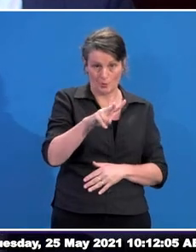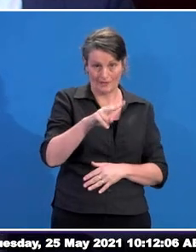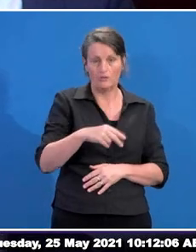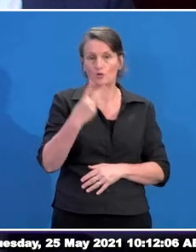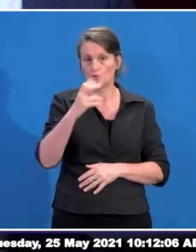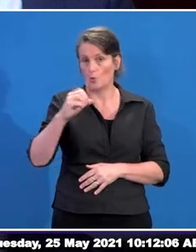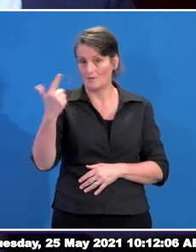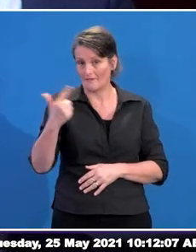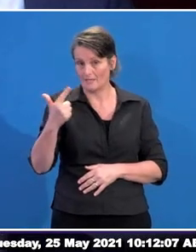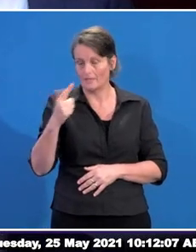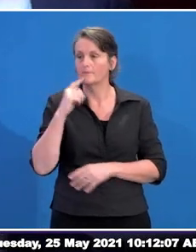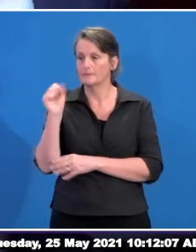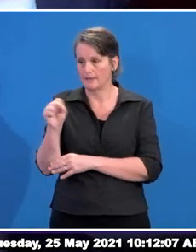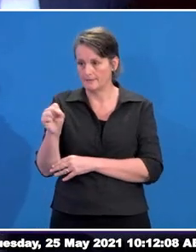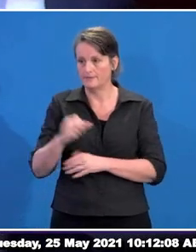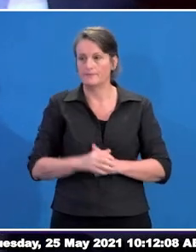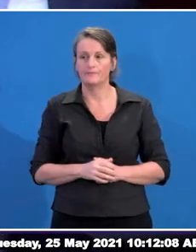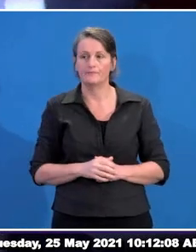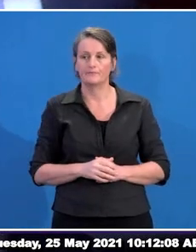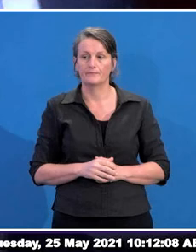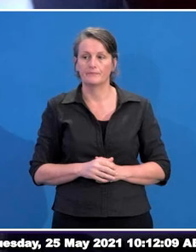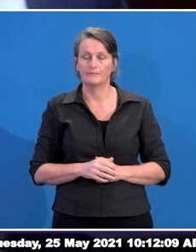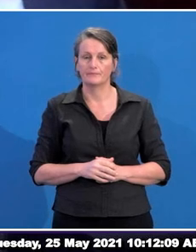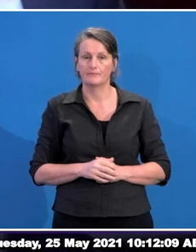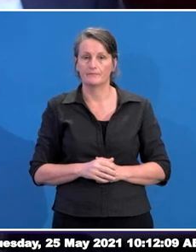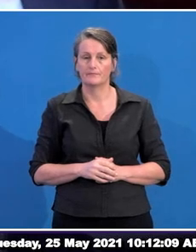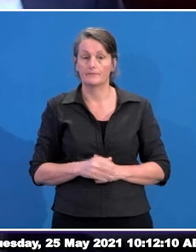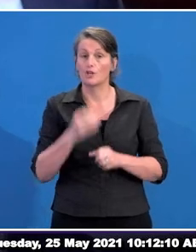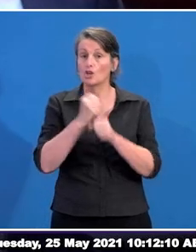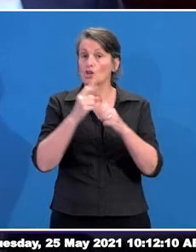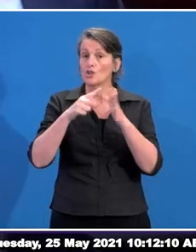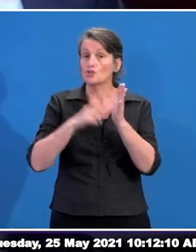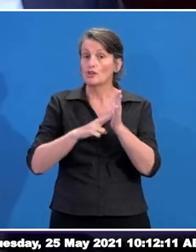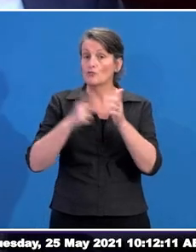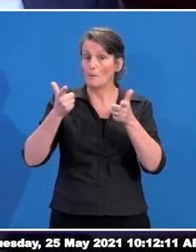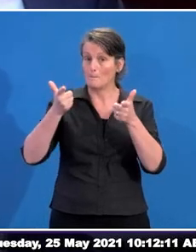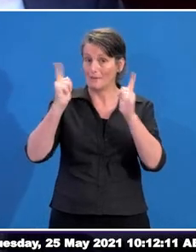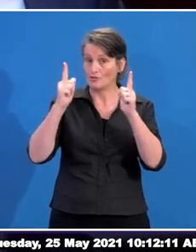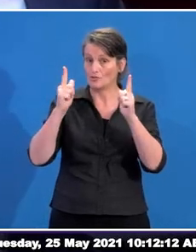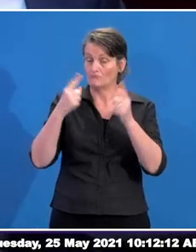Then the advice from the General Manager, which you're referring to there,